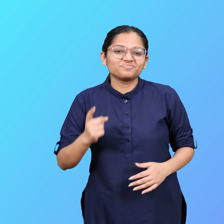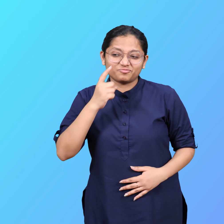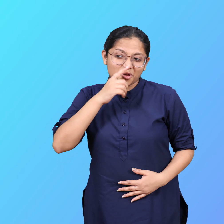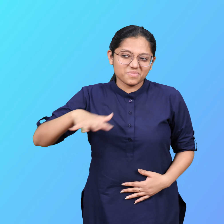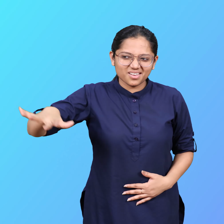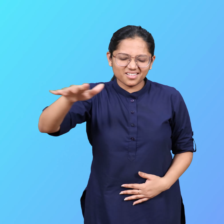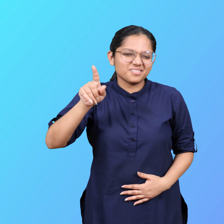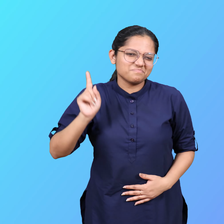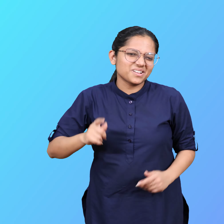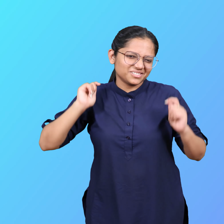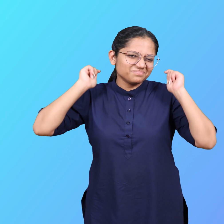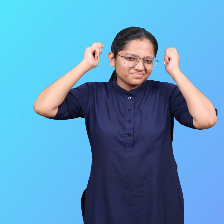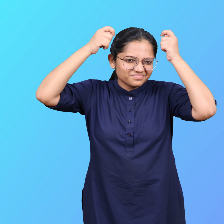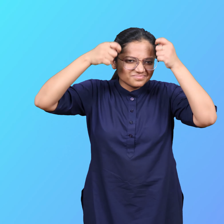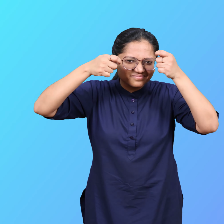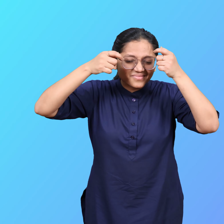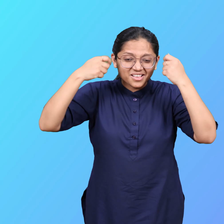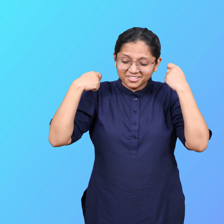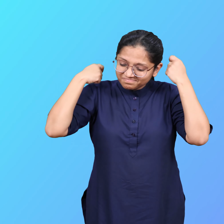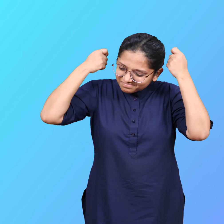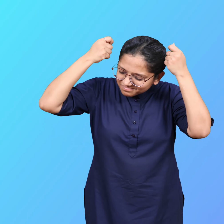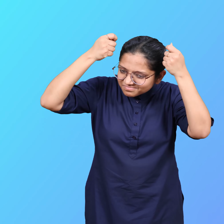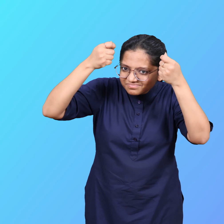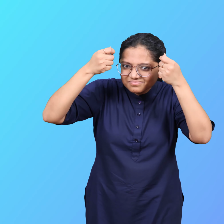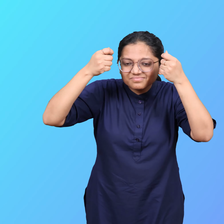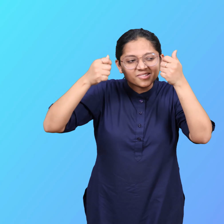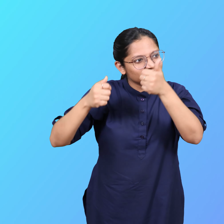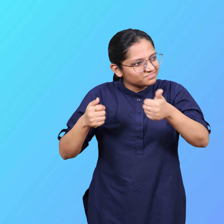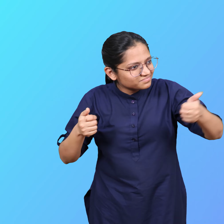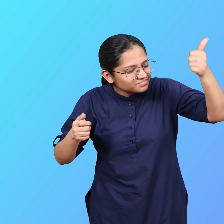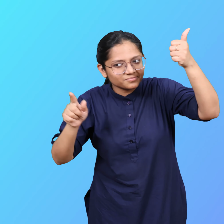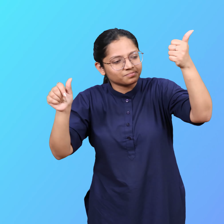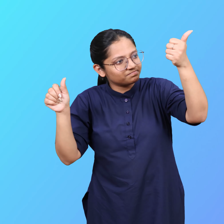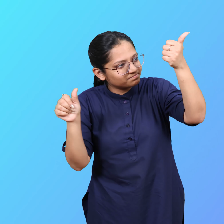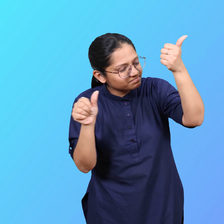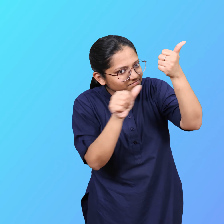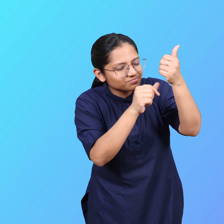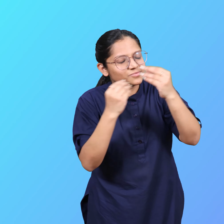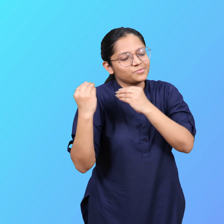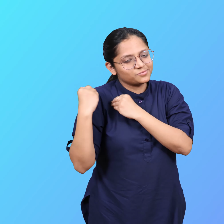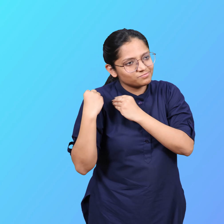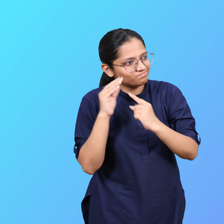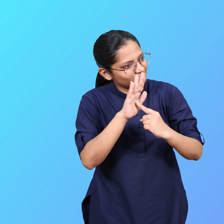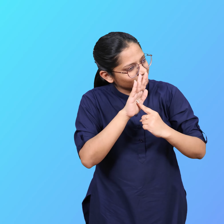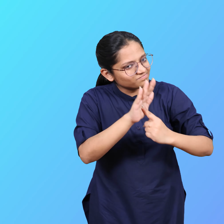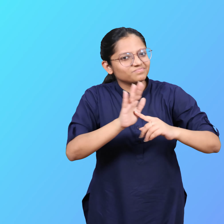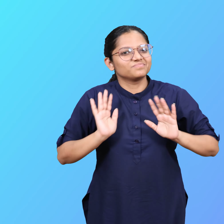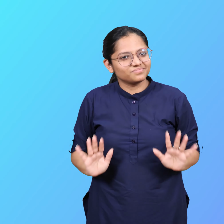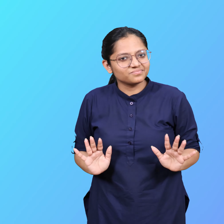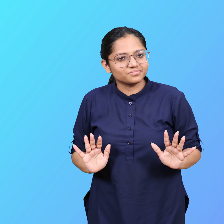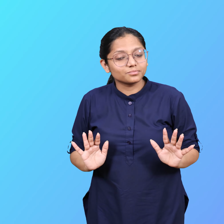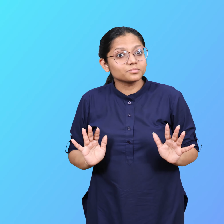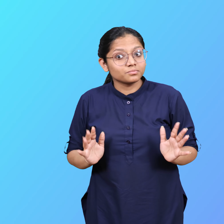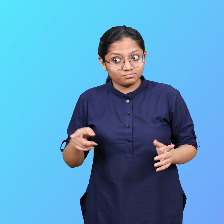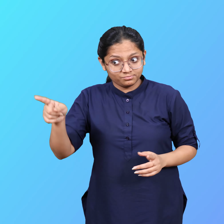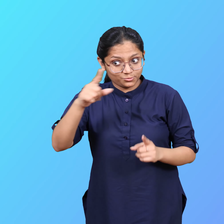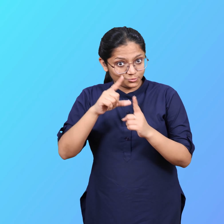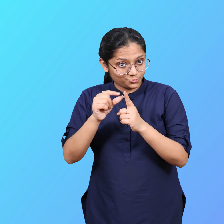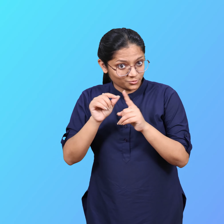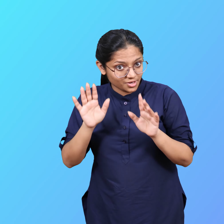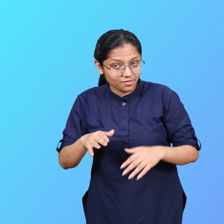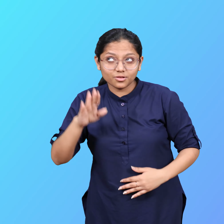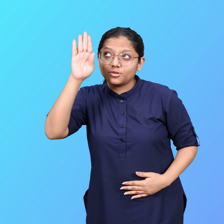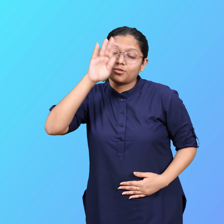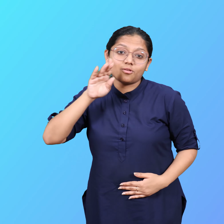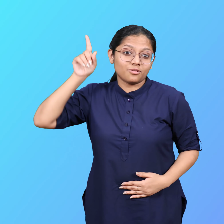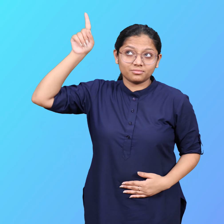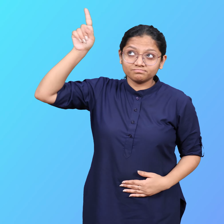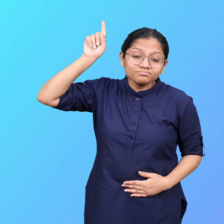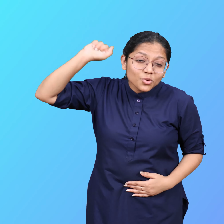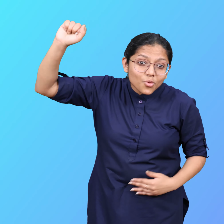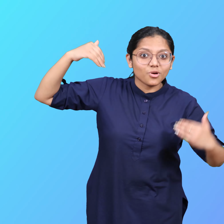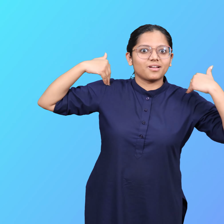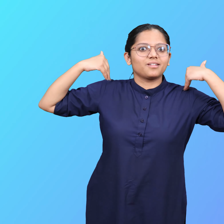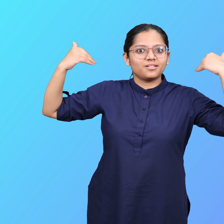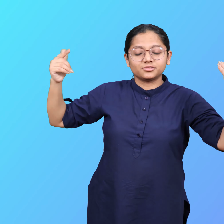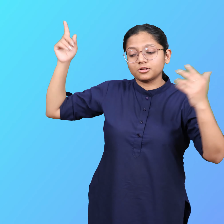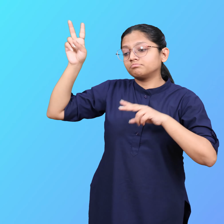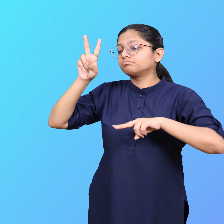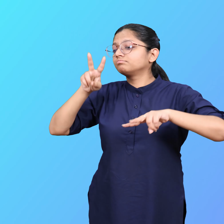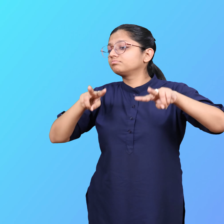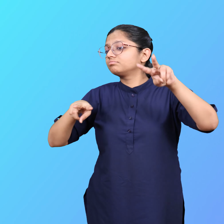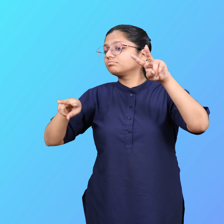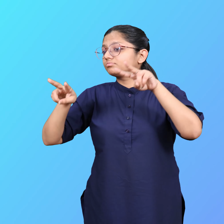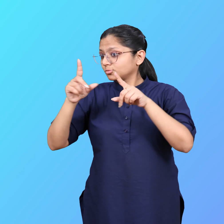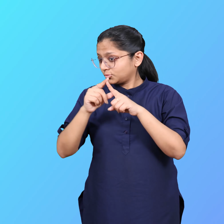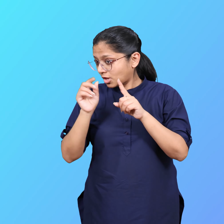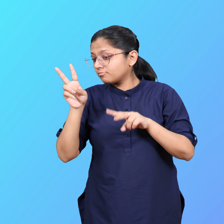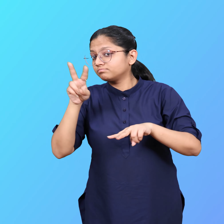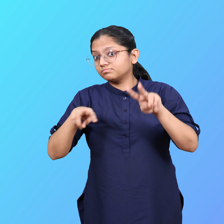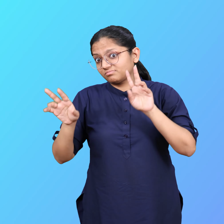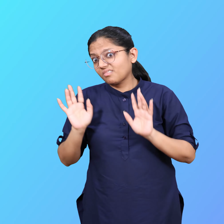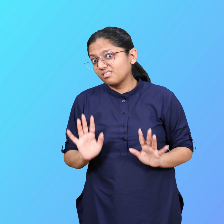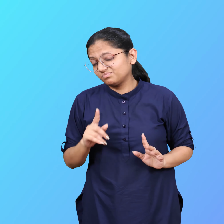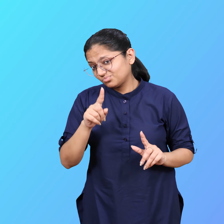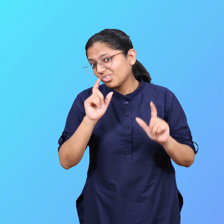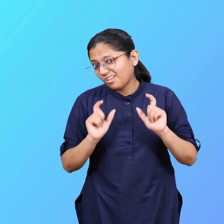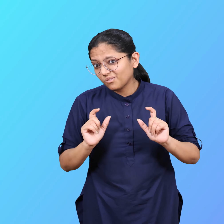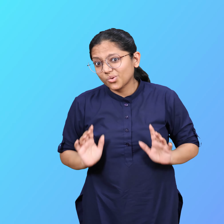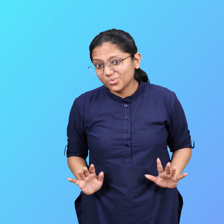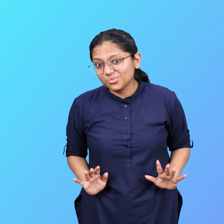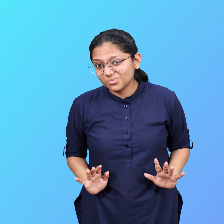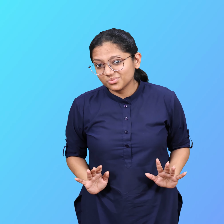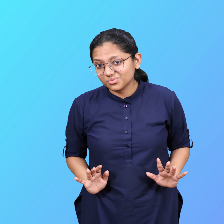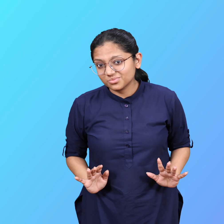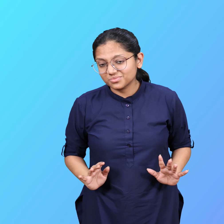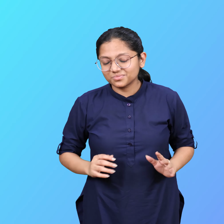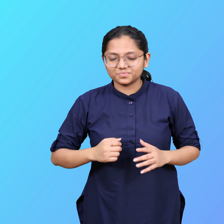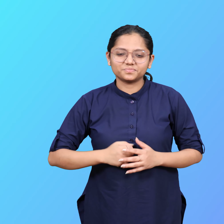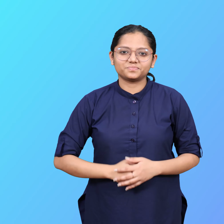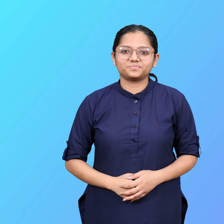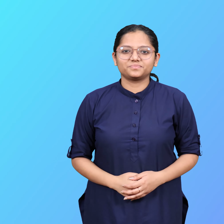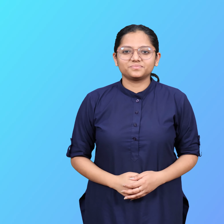So that is why a woman should have her head covered with something that shows she is under authority. Also, she should do this because of the angels.